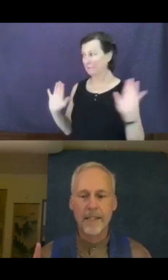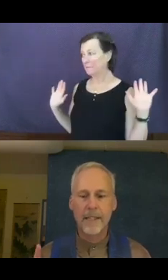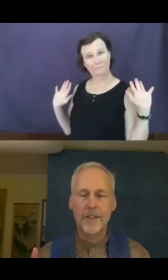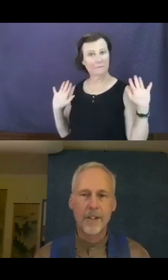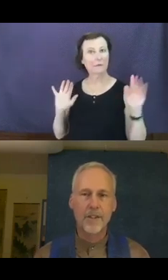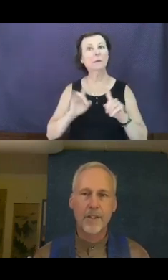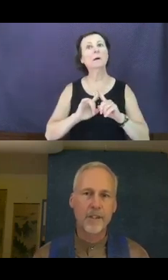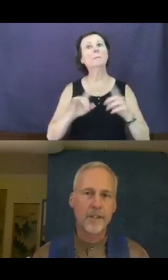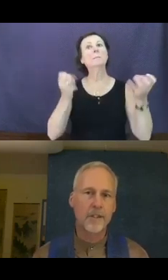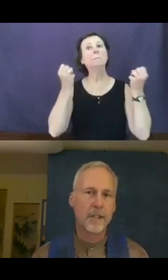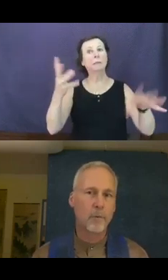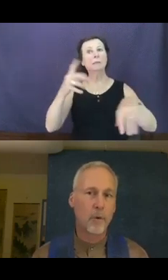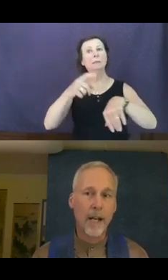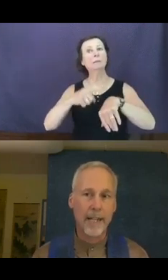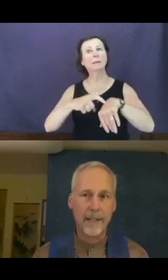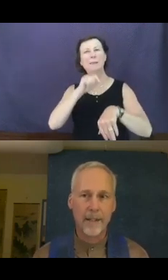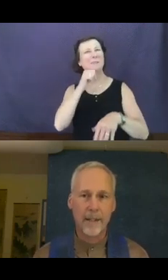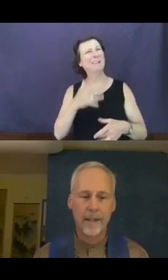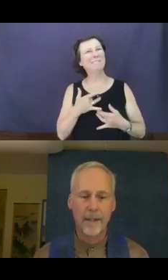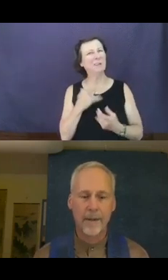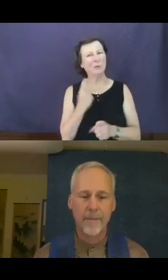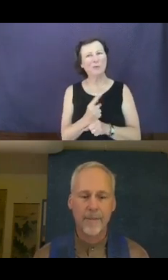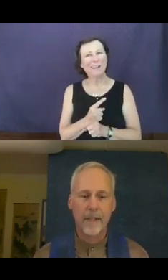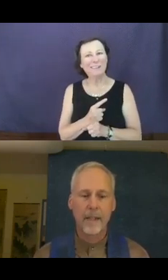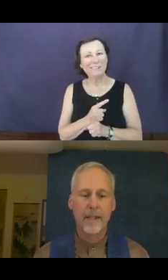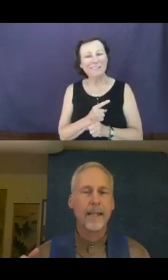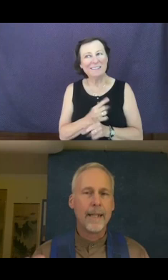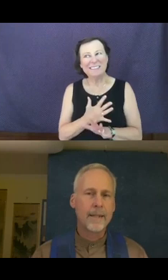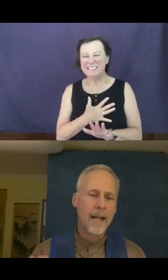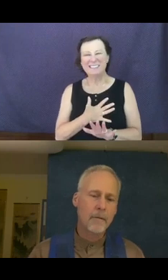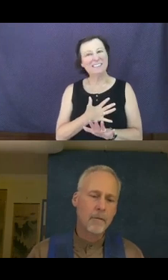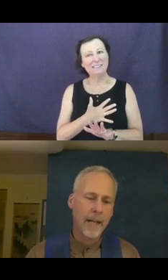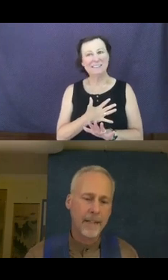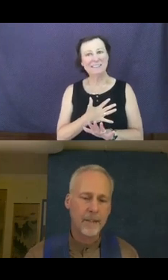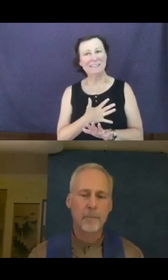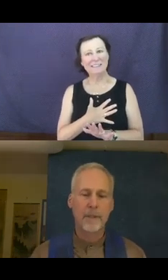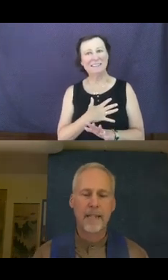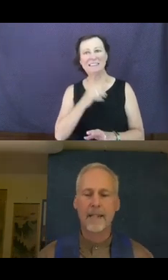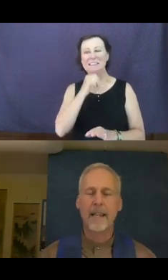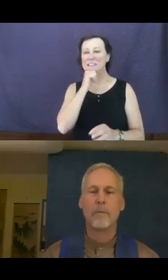it just doesn't seem right. It's not right to pretend that what